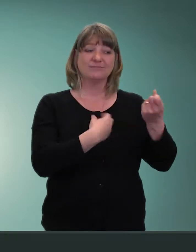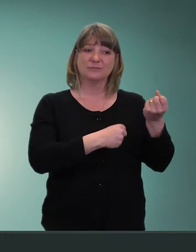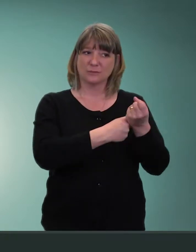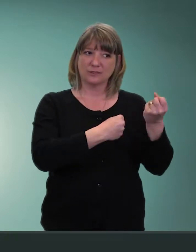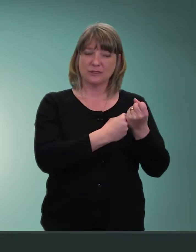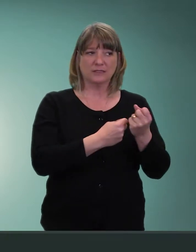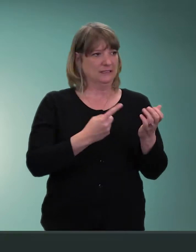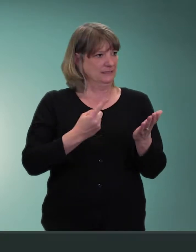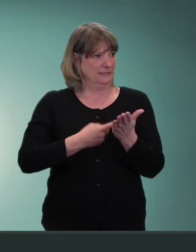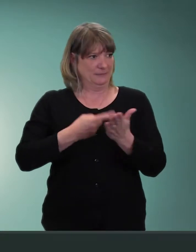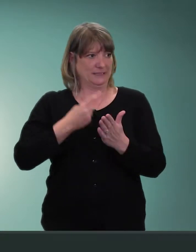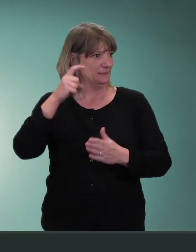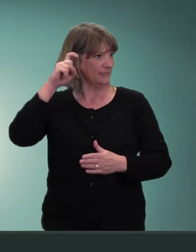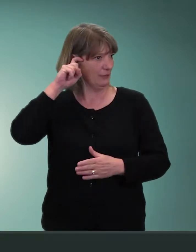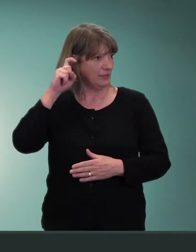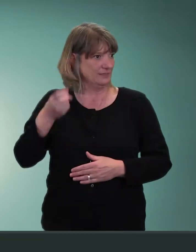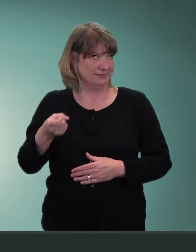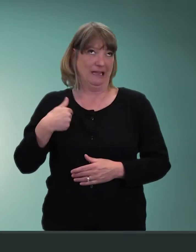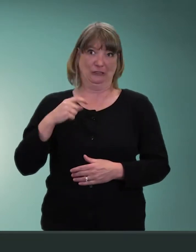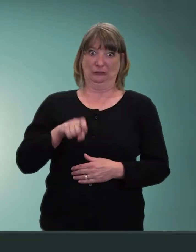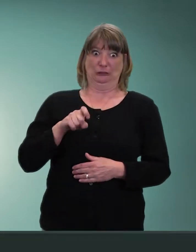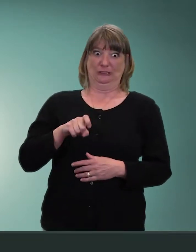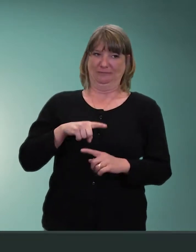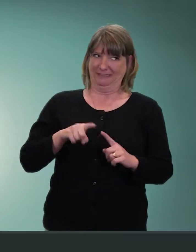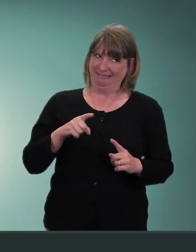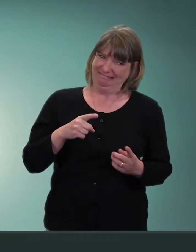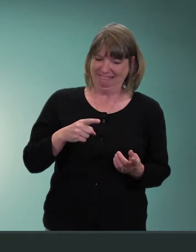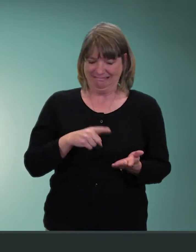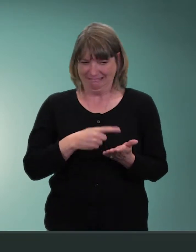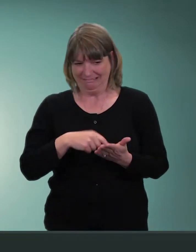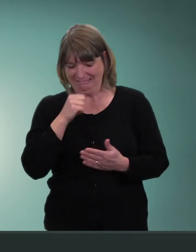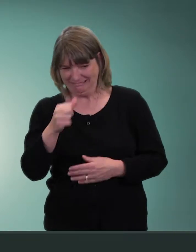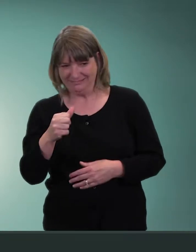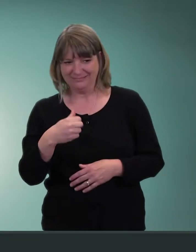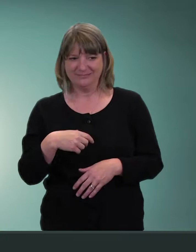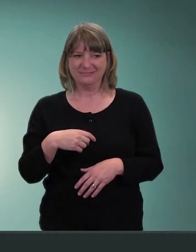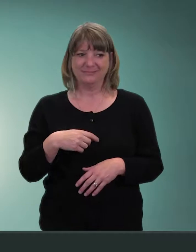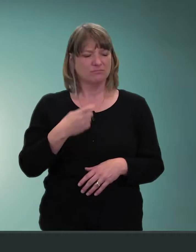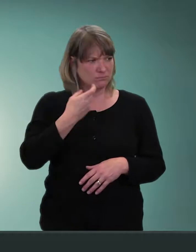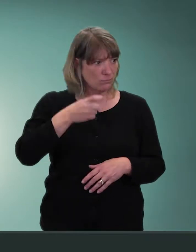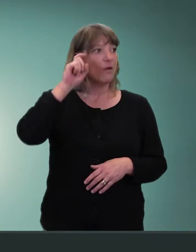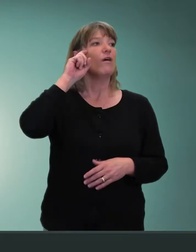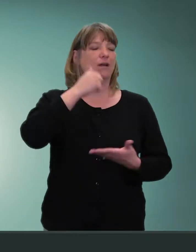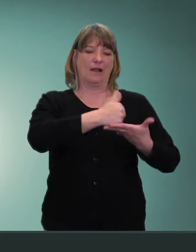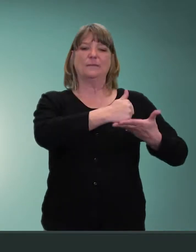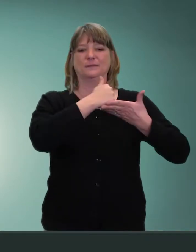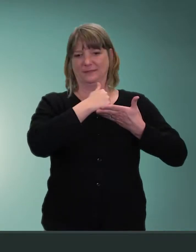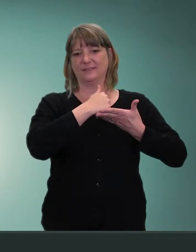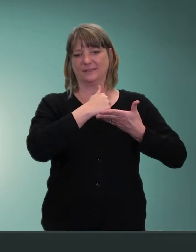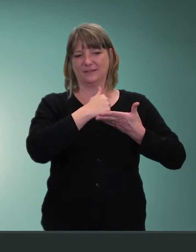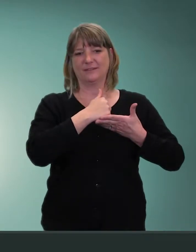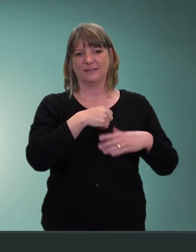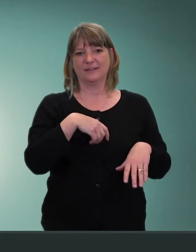and sometimes I don't wear my hearing aids but I should. But when I do it really helps me,